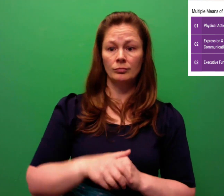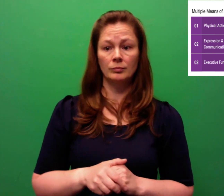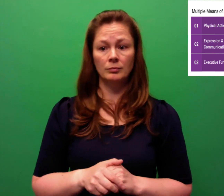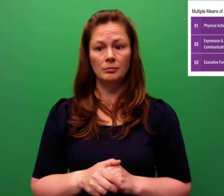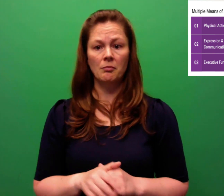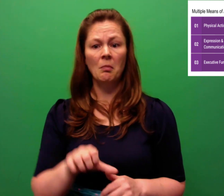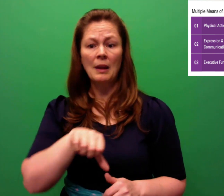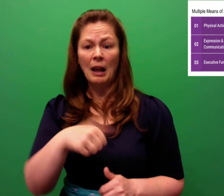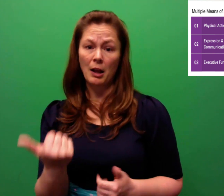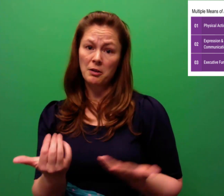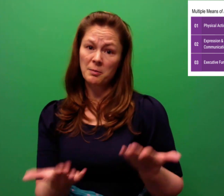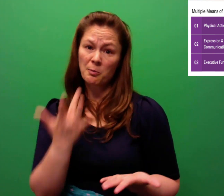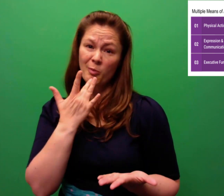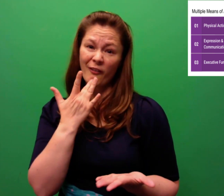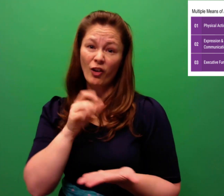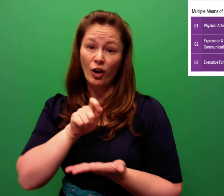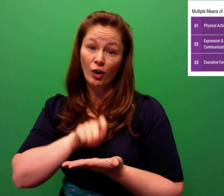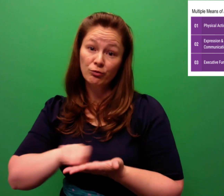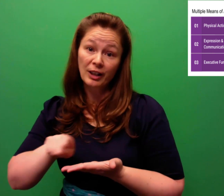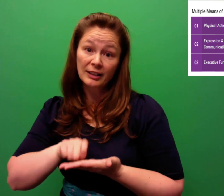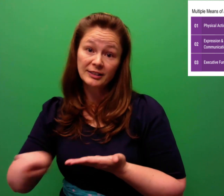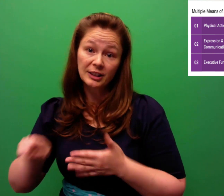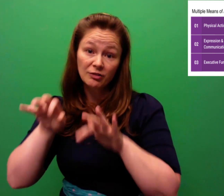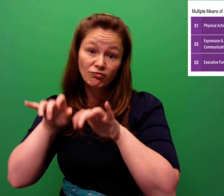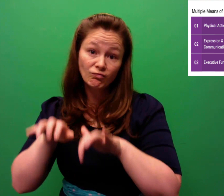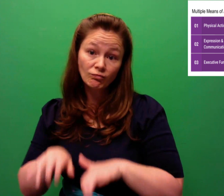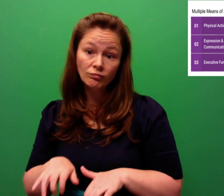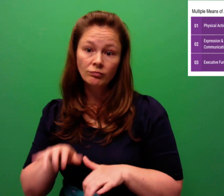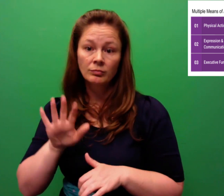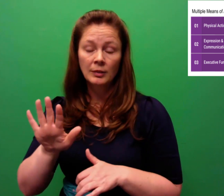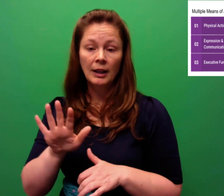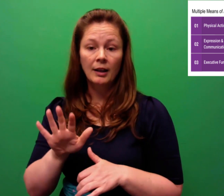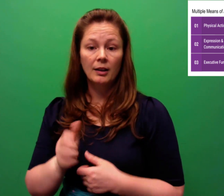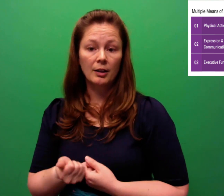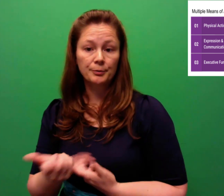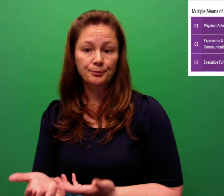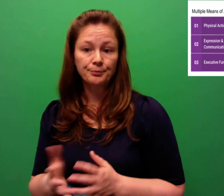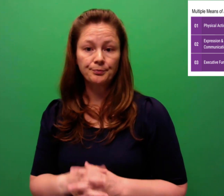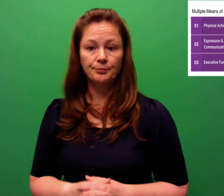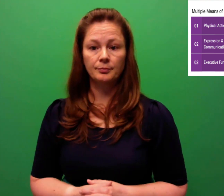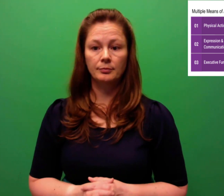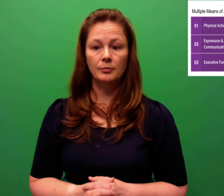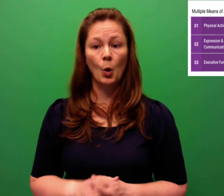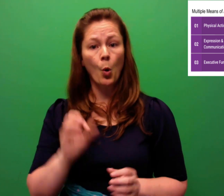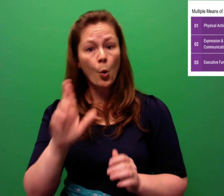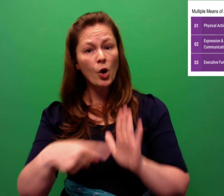verbally or demonstrate their skills in practice where some students prefer to